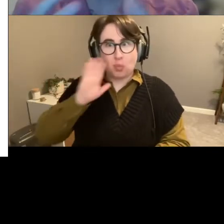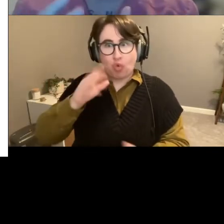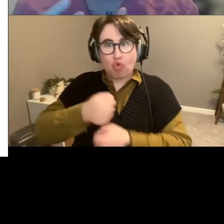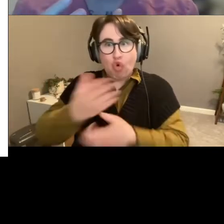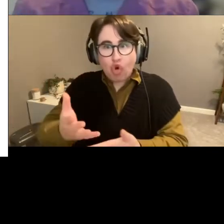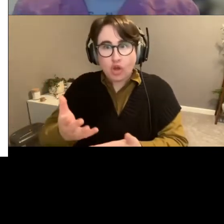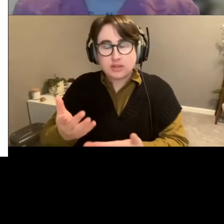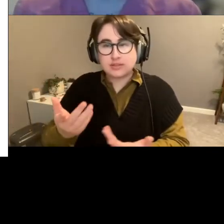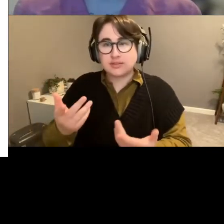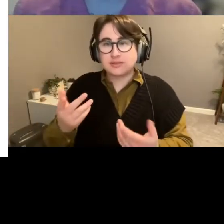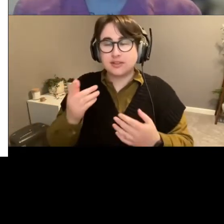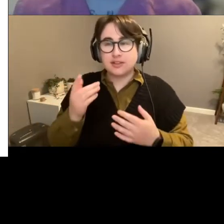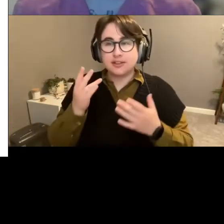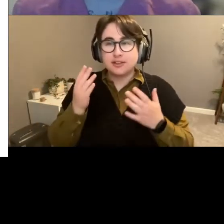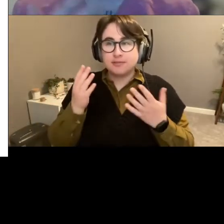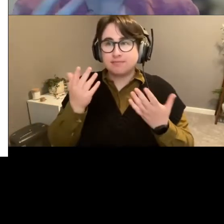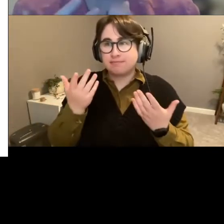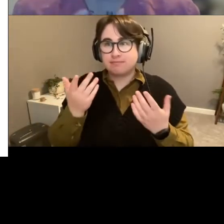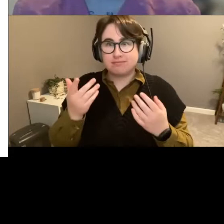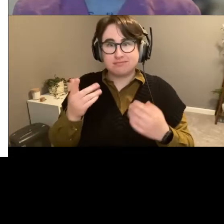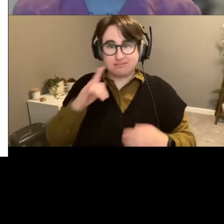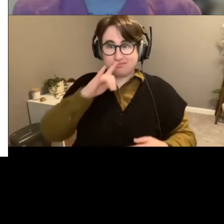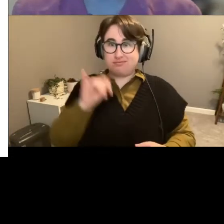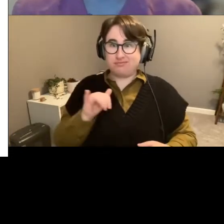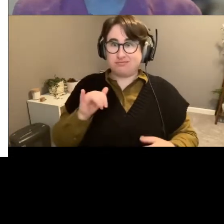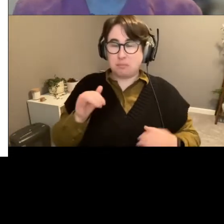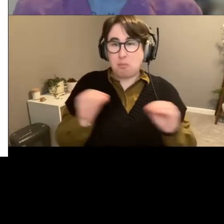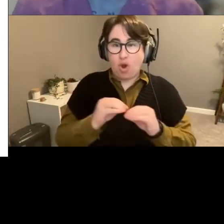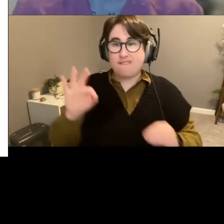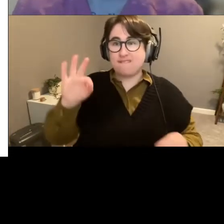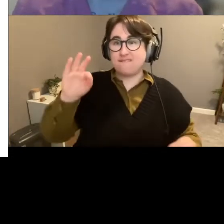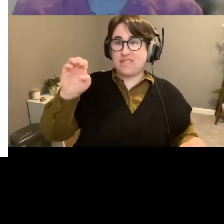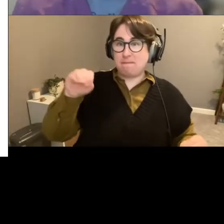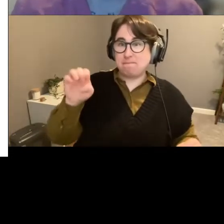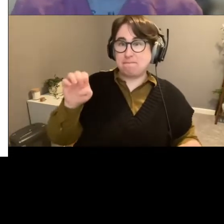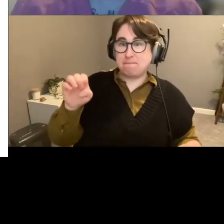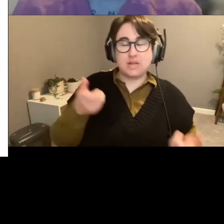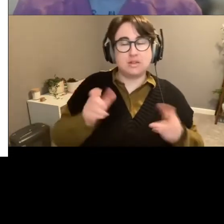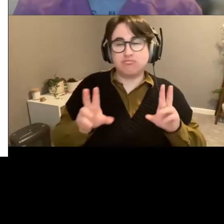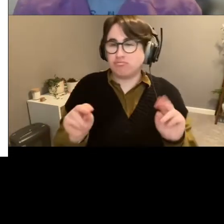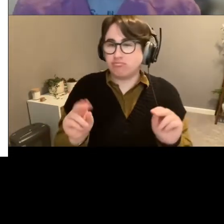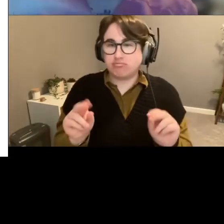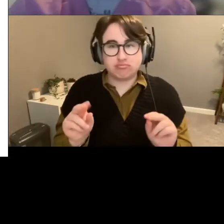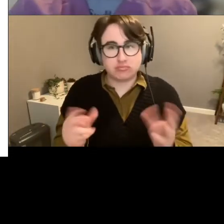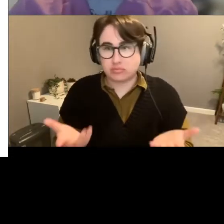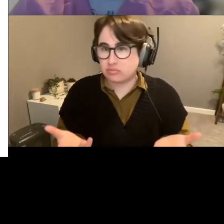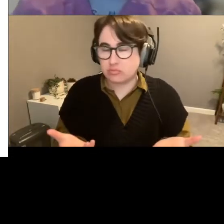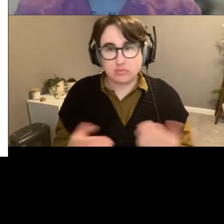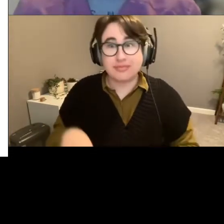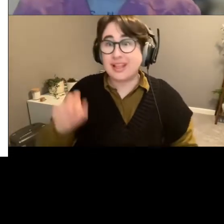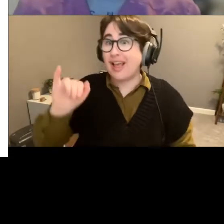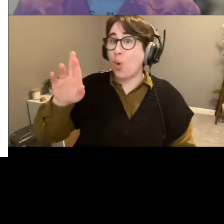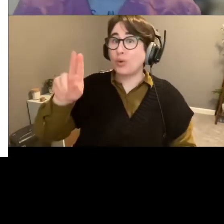those unwanted effects that I know that that hormone can do? An IUD insertion, like we talked about before